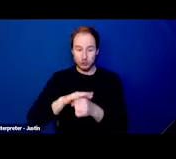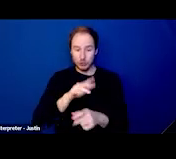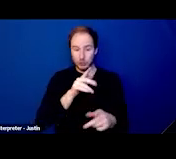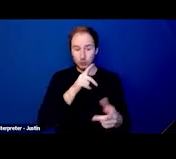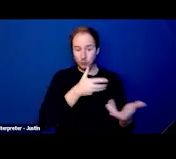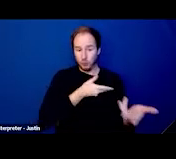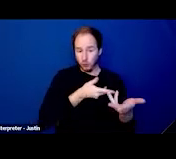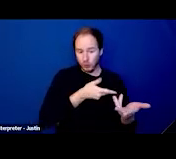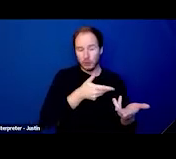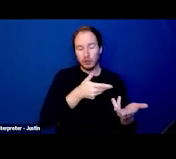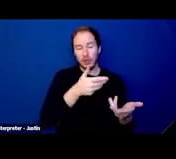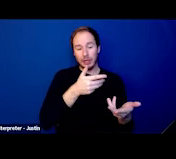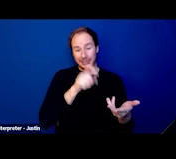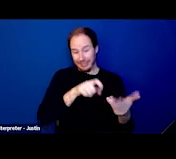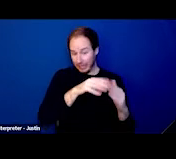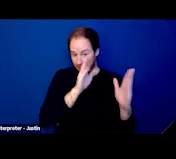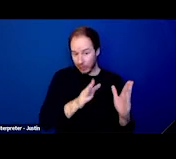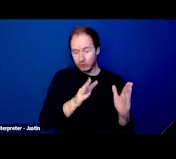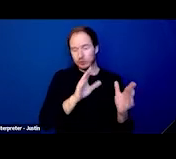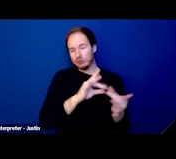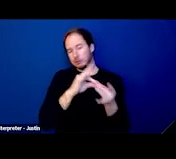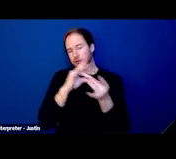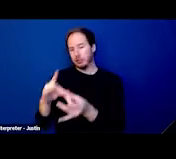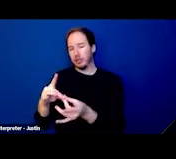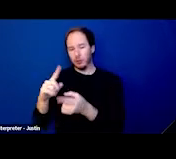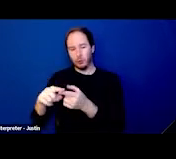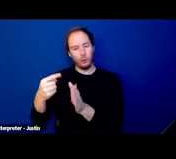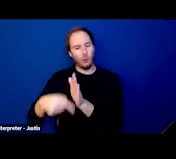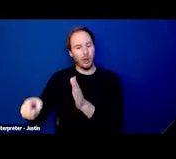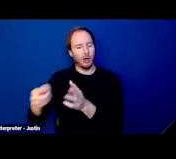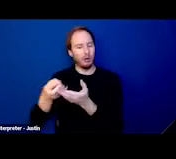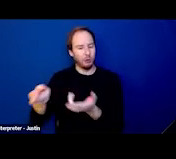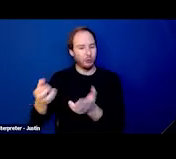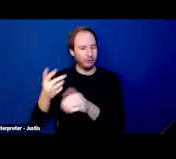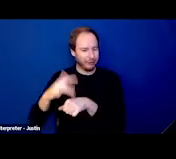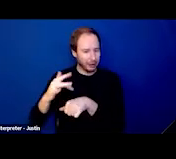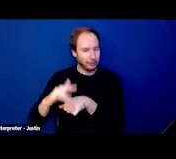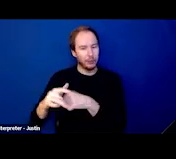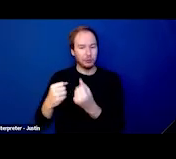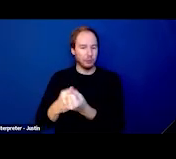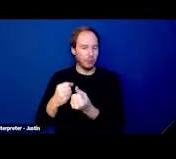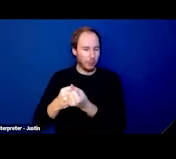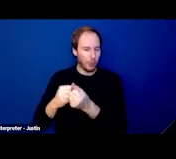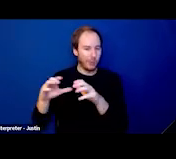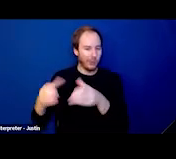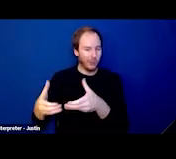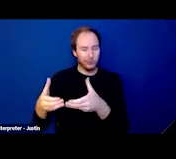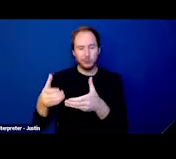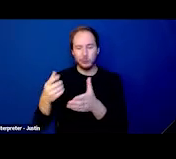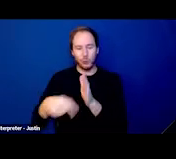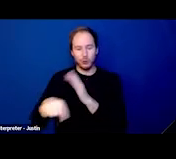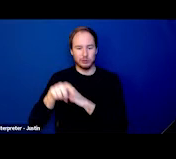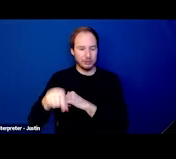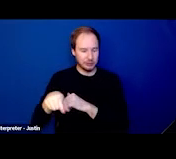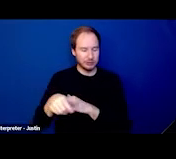who have housing needs are connected to whatever available housing and other supportive resources are available. And also to make sure